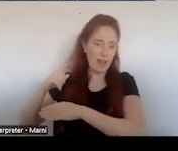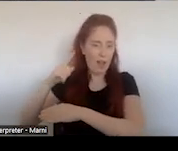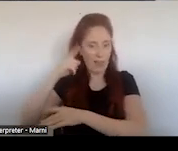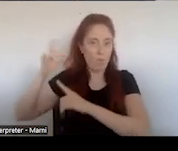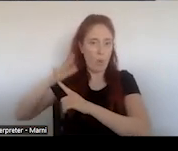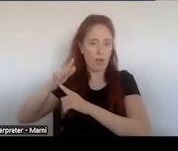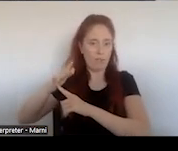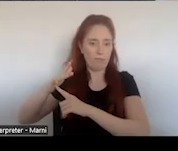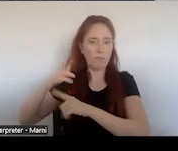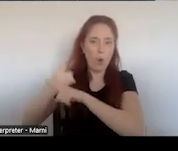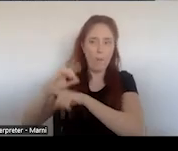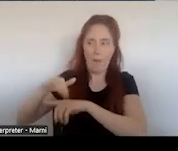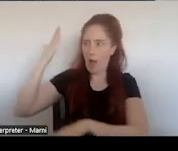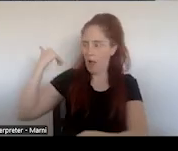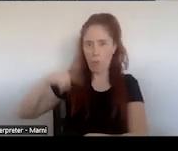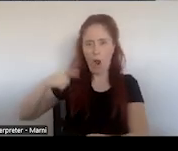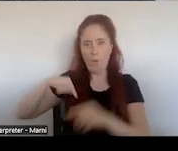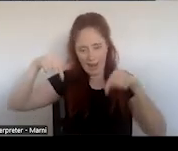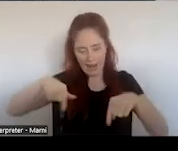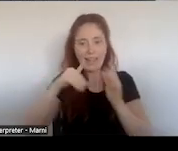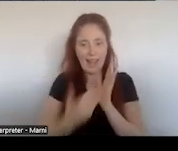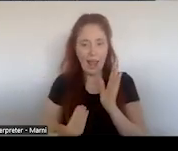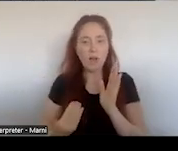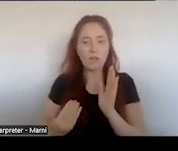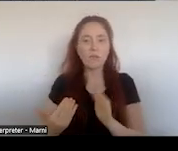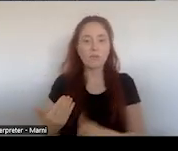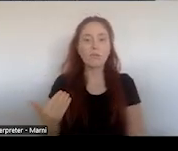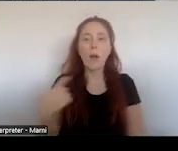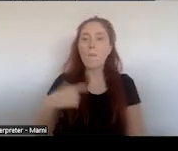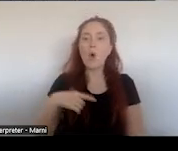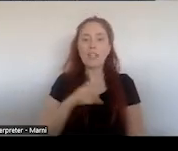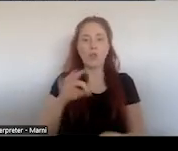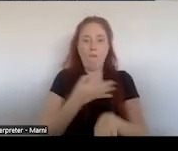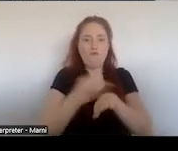because we have really built on the work of a lot of people that certainly came before me.